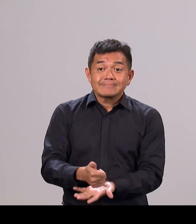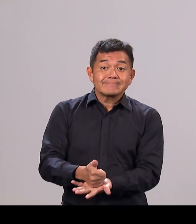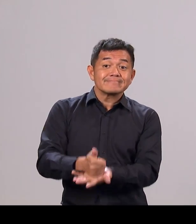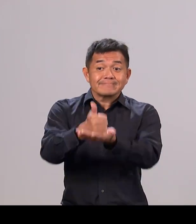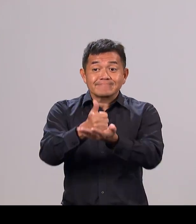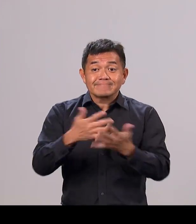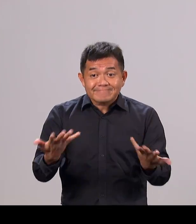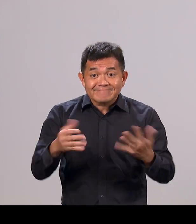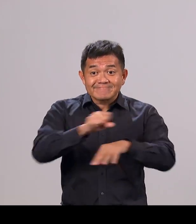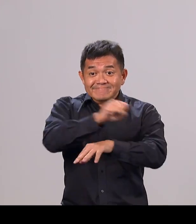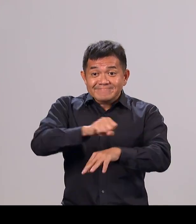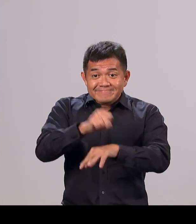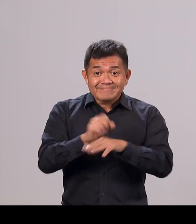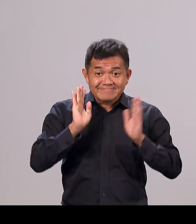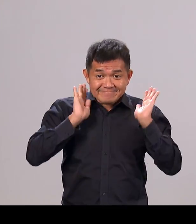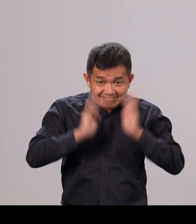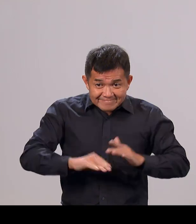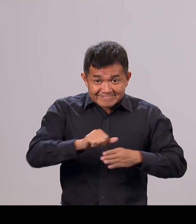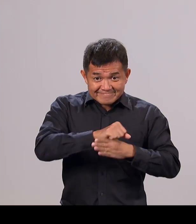how you can guide Muslims,